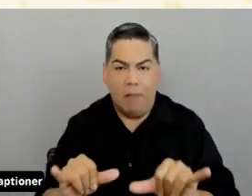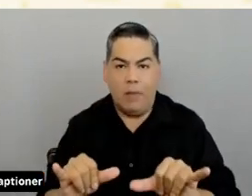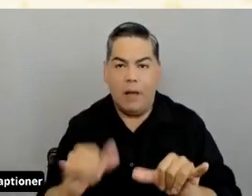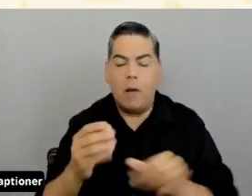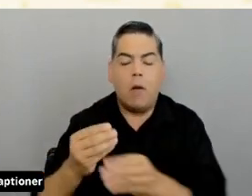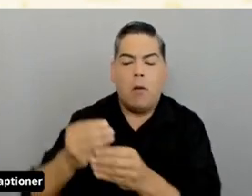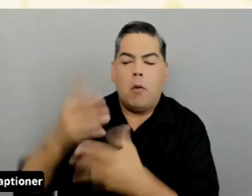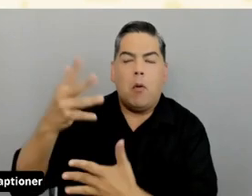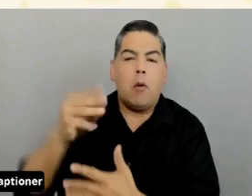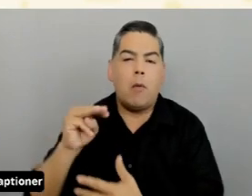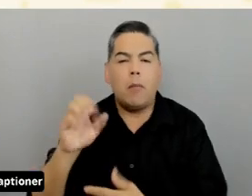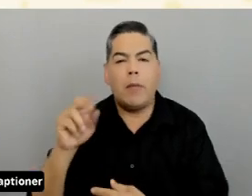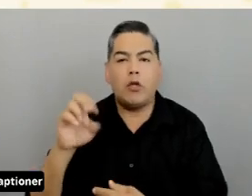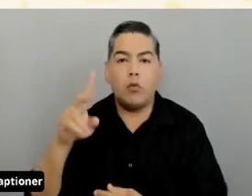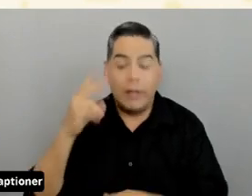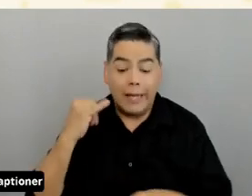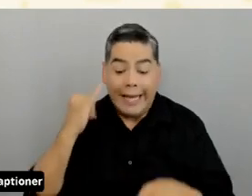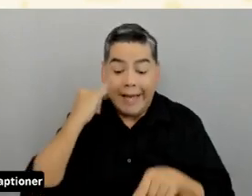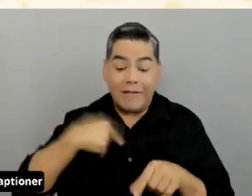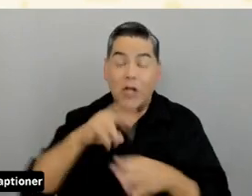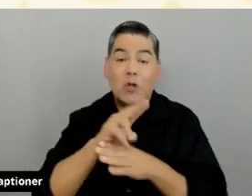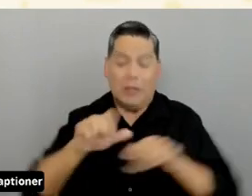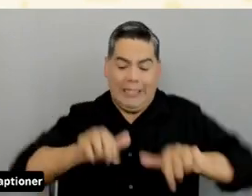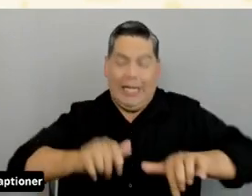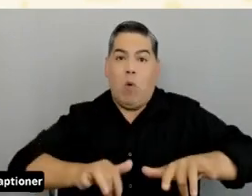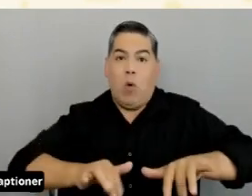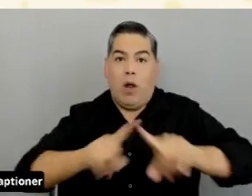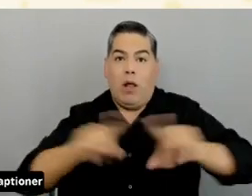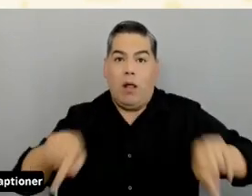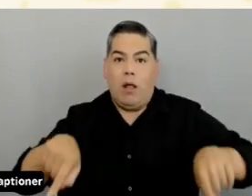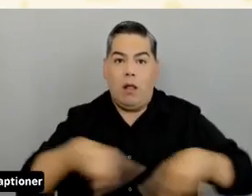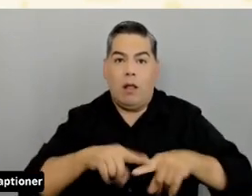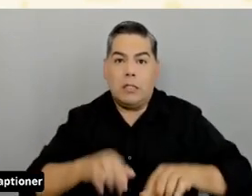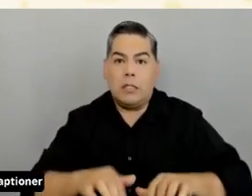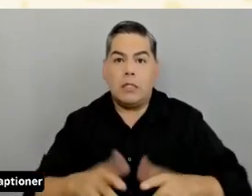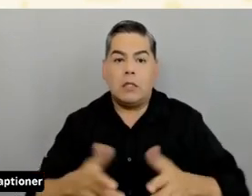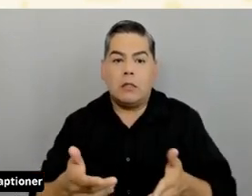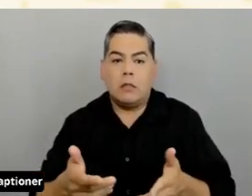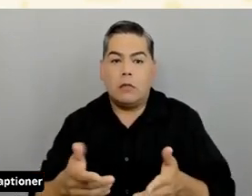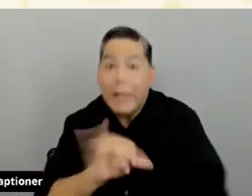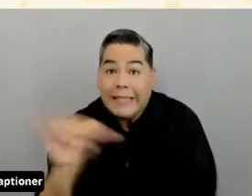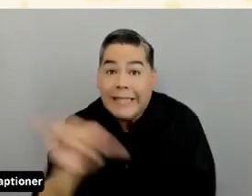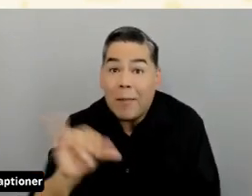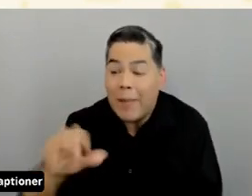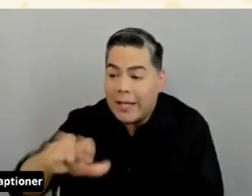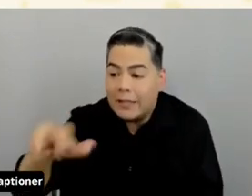using your keyboard alone? Would that will be the same? Definitely not, right?